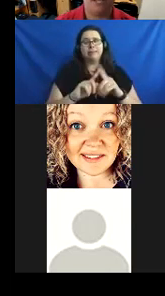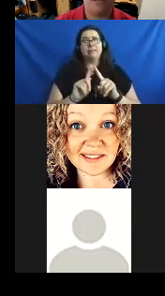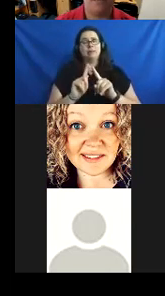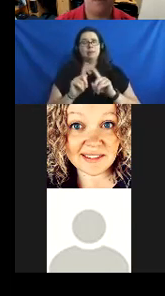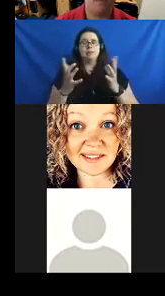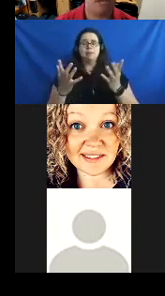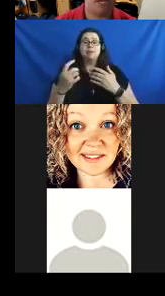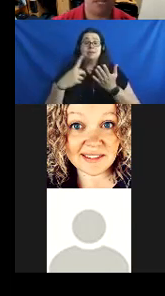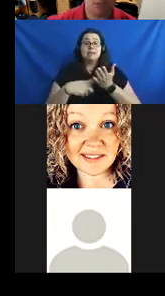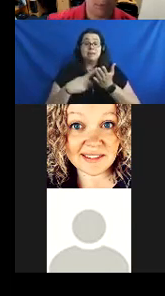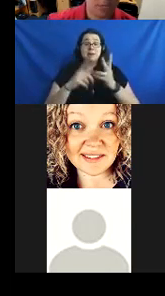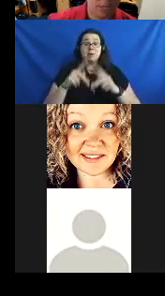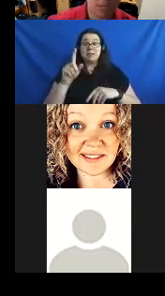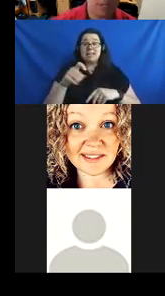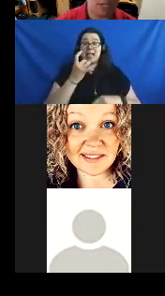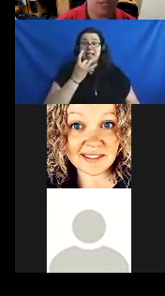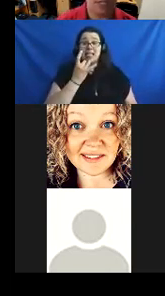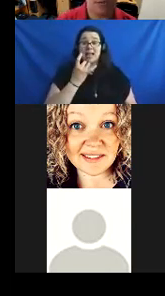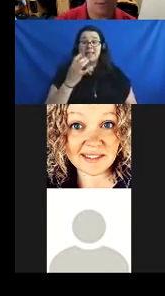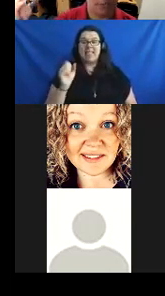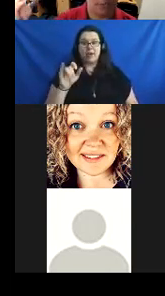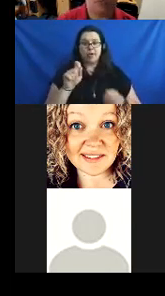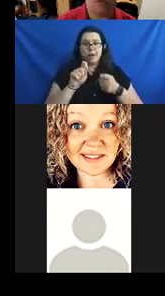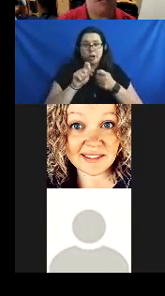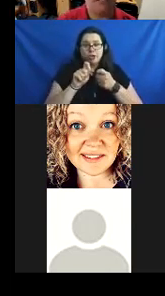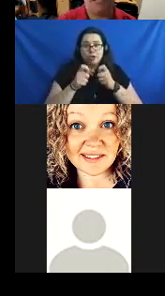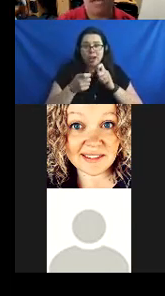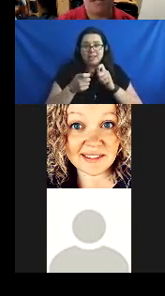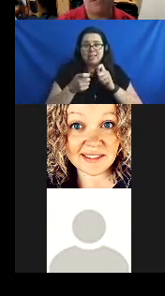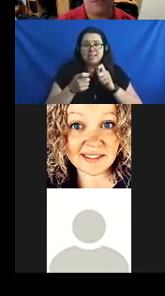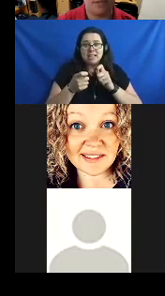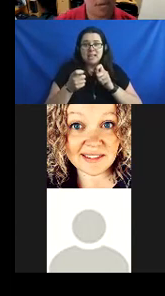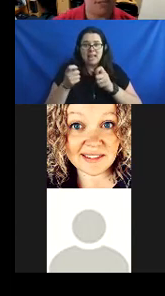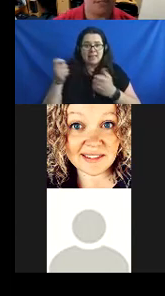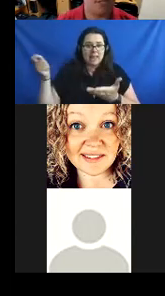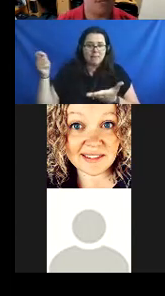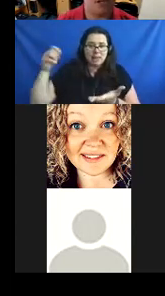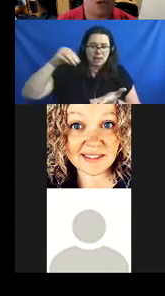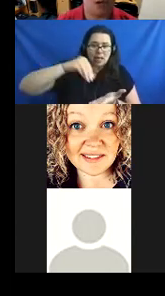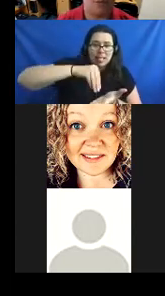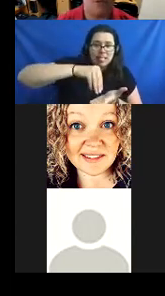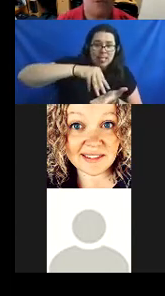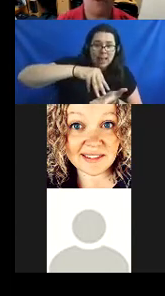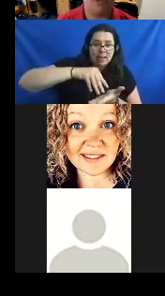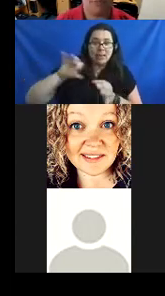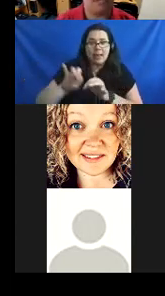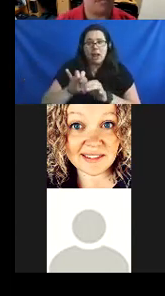SOMETIMES SOMEONE MAY NEED A LIGHT WHERE THEY CAN ADJUST IT SO THEY MAY NEED SOMETHING ON AN ARM OR SOMETHING THEY CAN